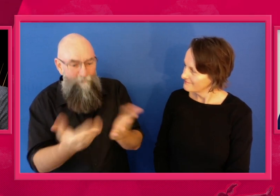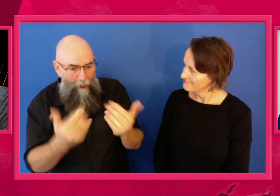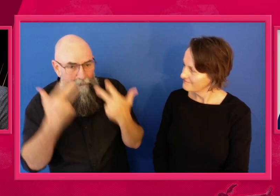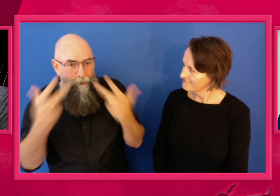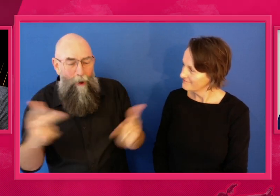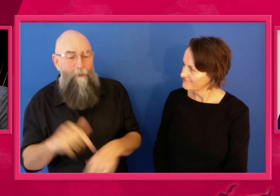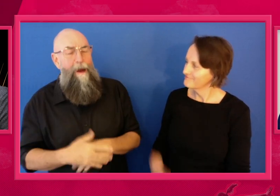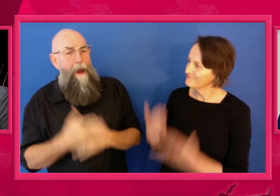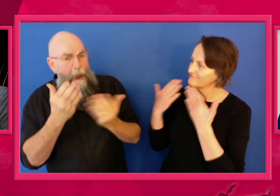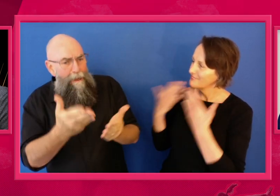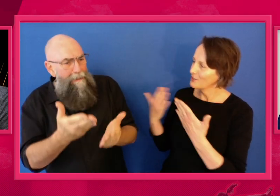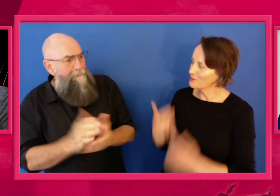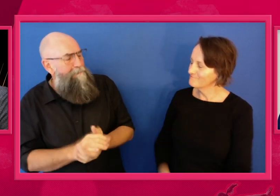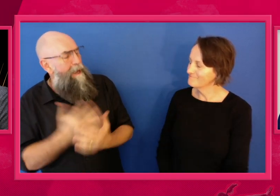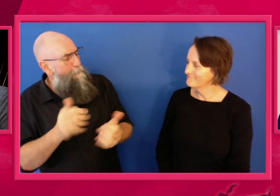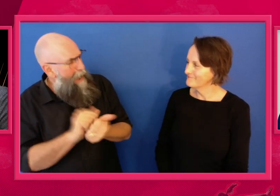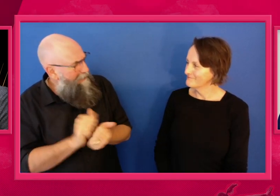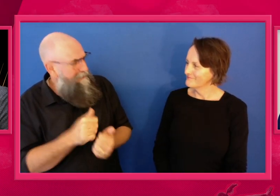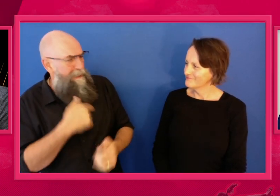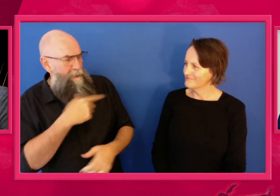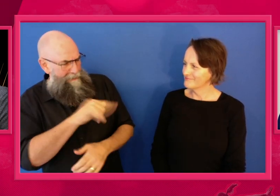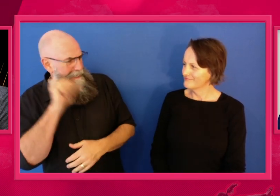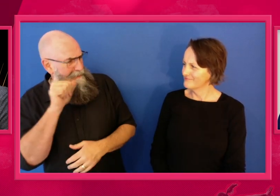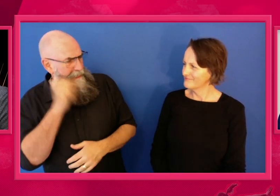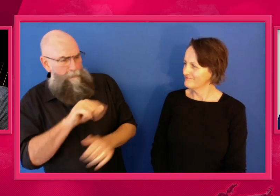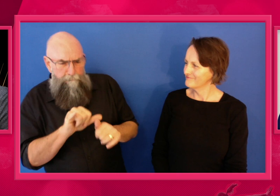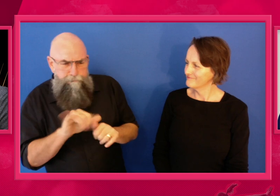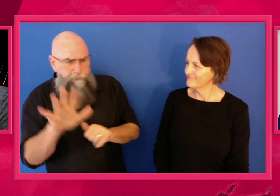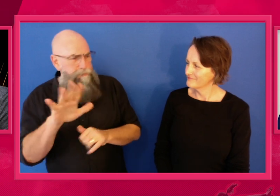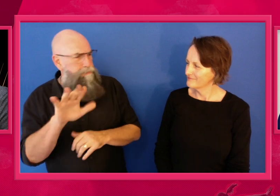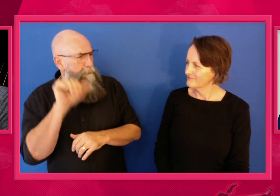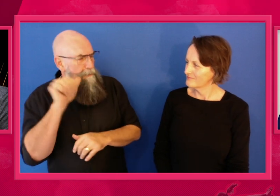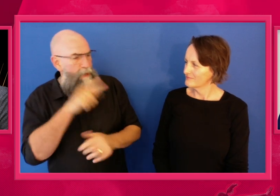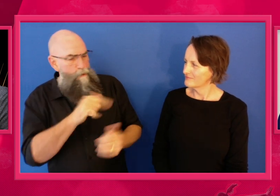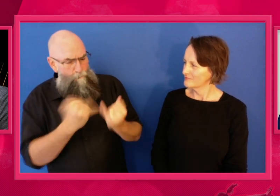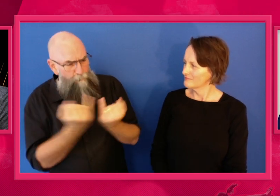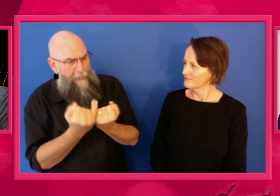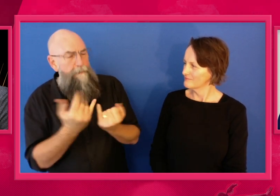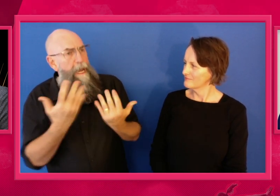Kurt Fearnley: Mate, you did so well yesterday. I love the race. You, how are you reflecting on it now?